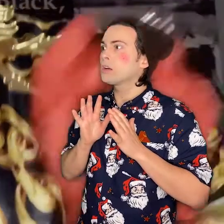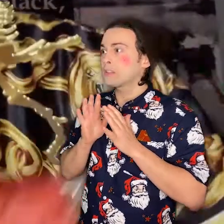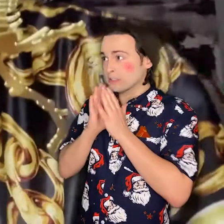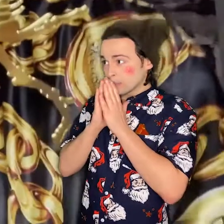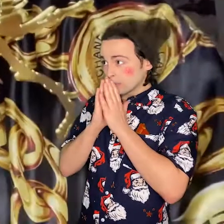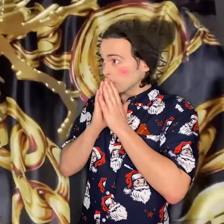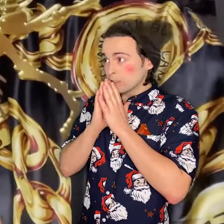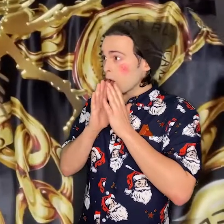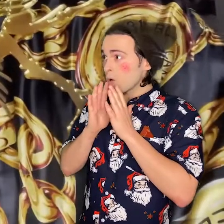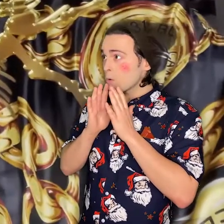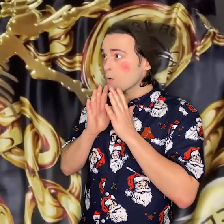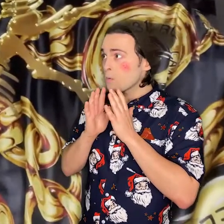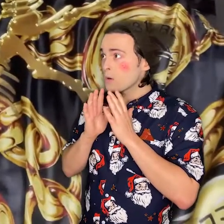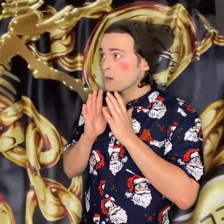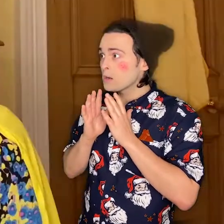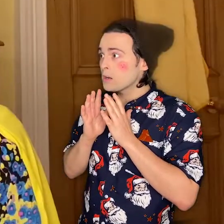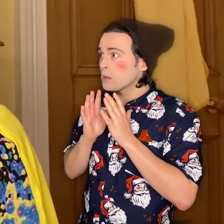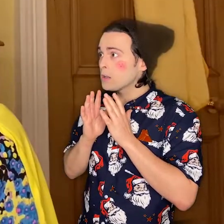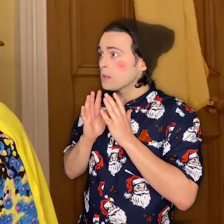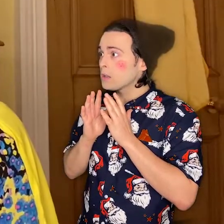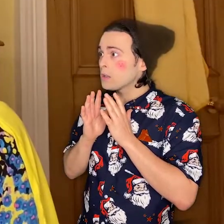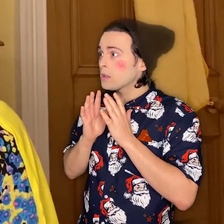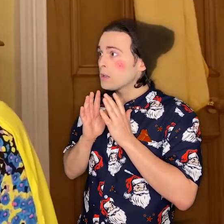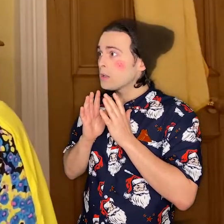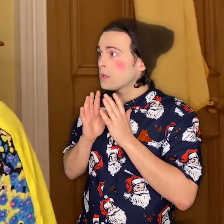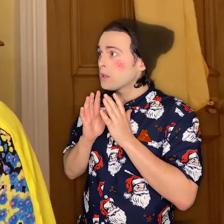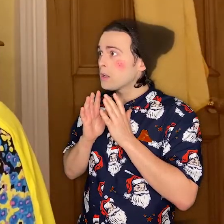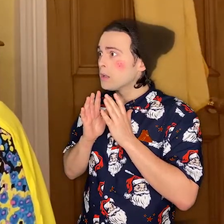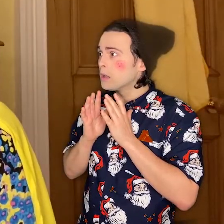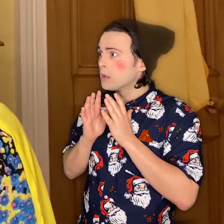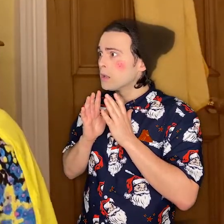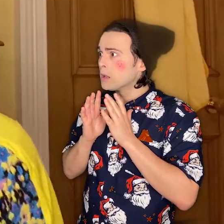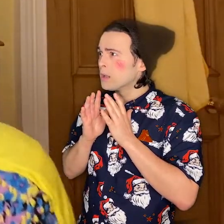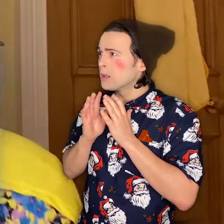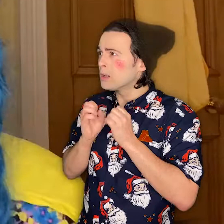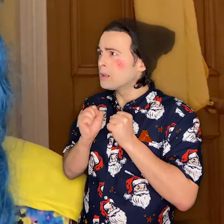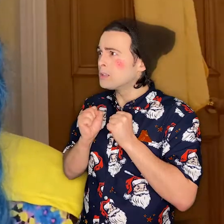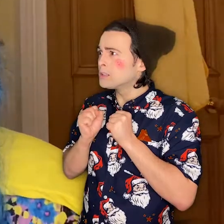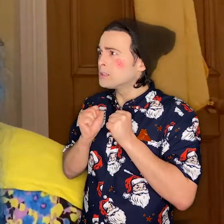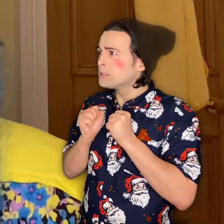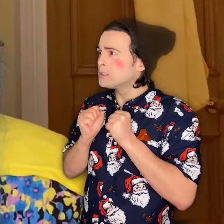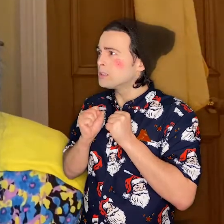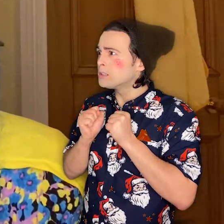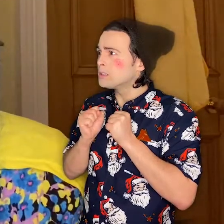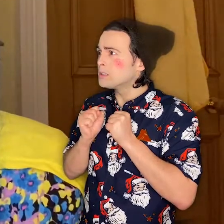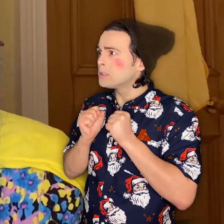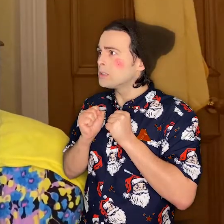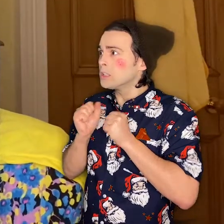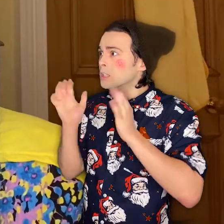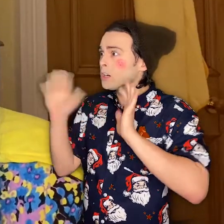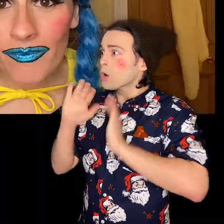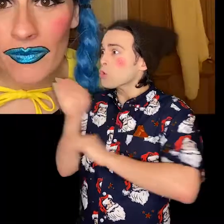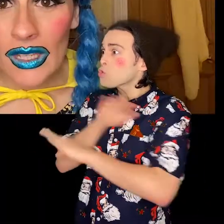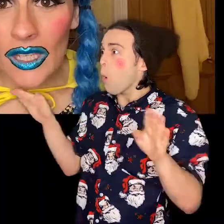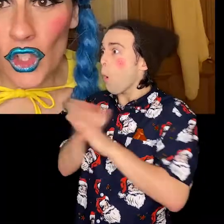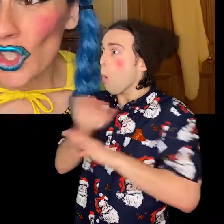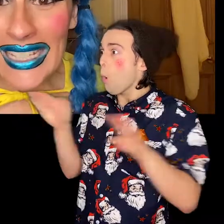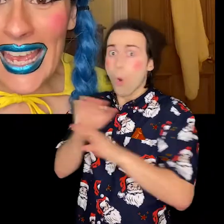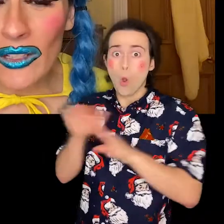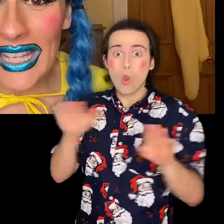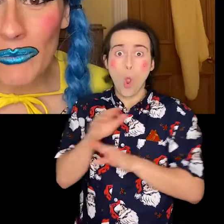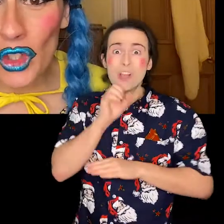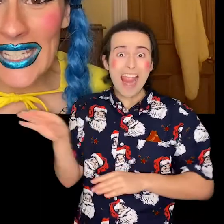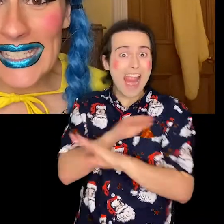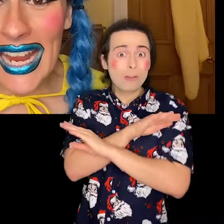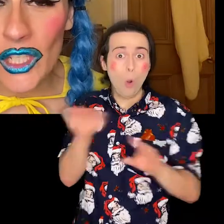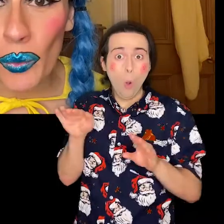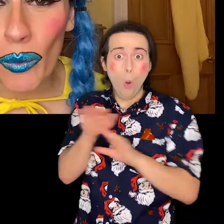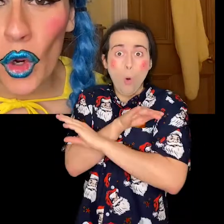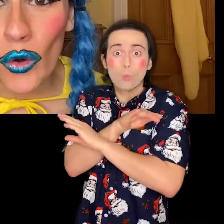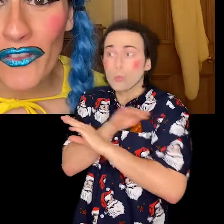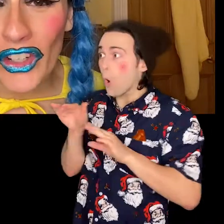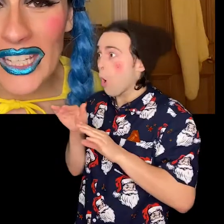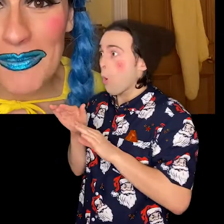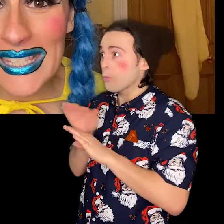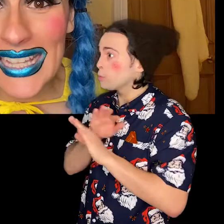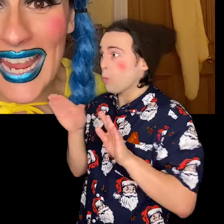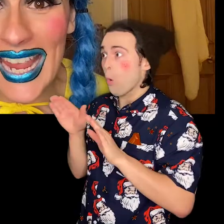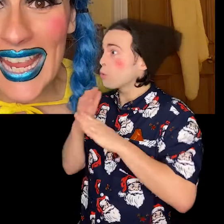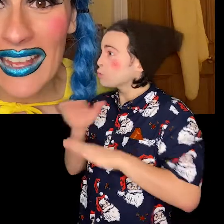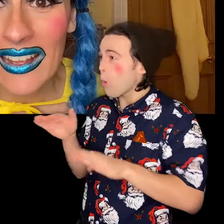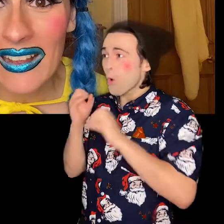Wind - Oh I don't know boys and girls, what do you think? Should tell Judy Stench where we will be on Christmas day?